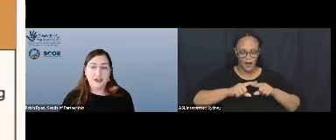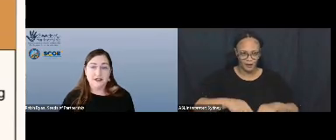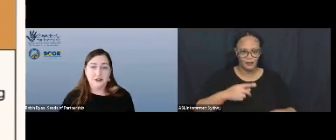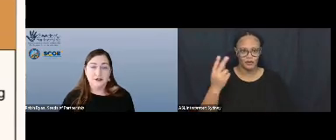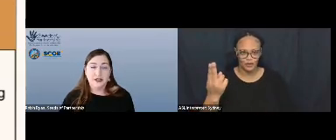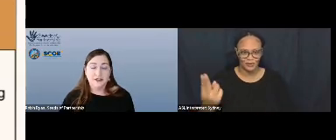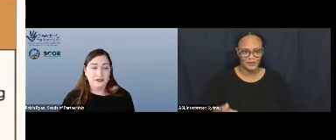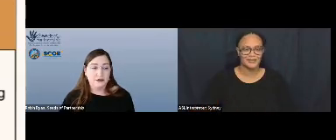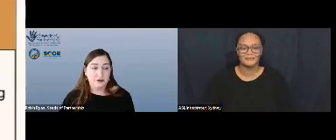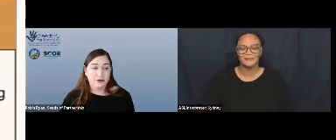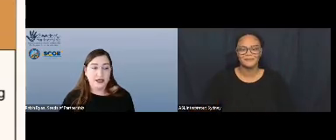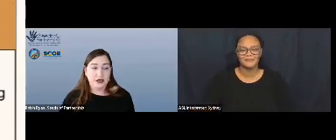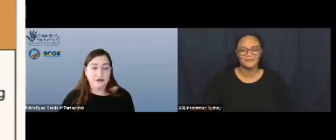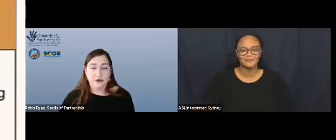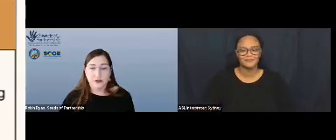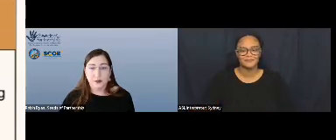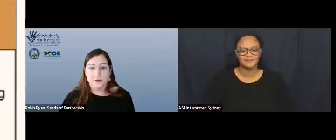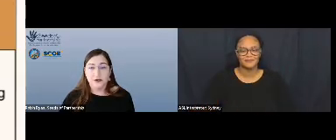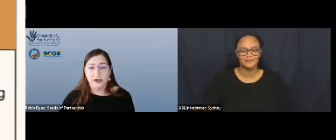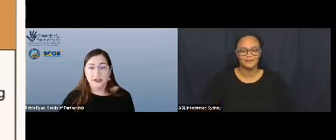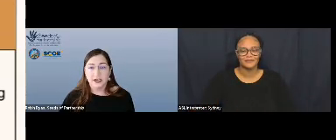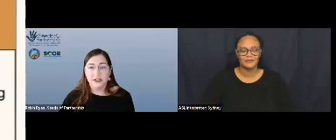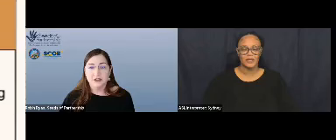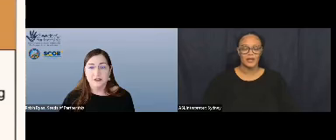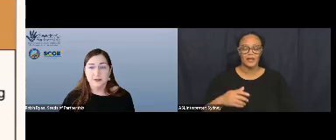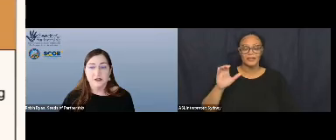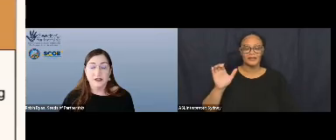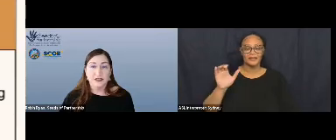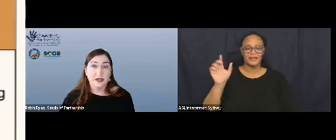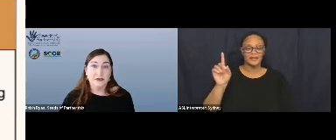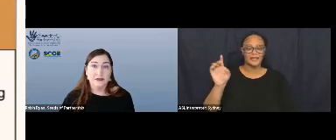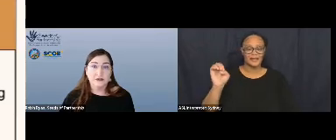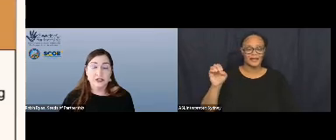projects that are funded through the California Department of Education, Special Education